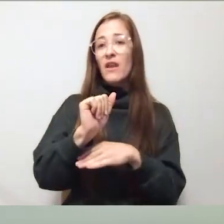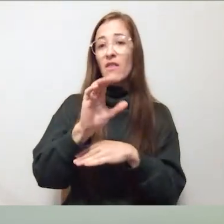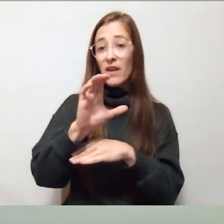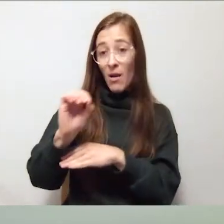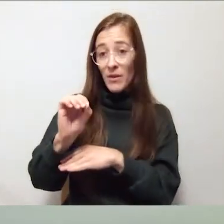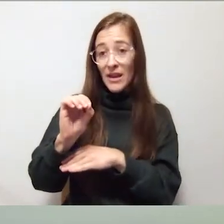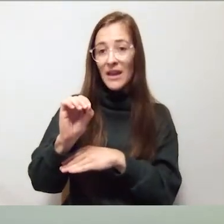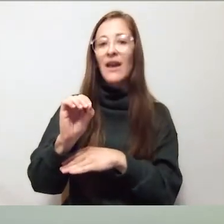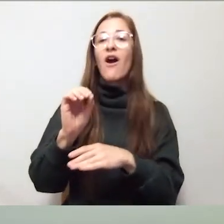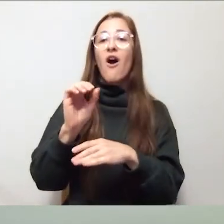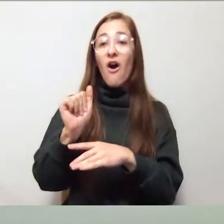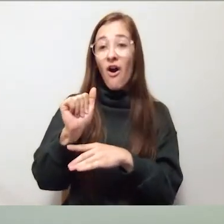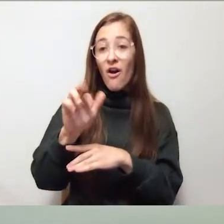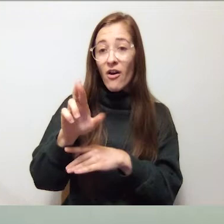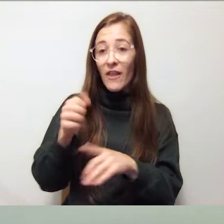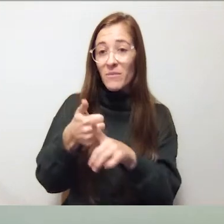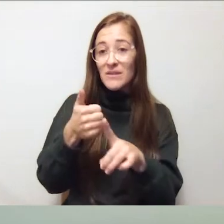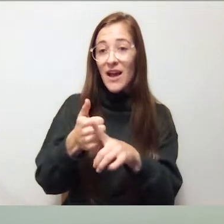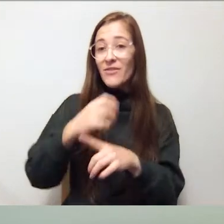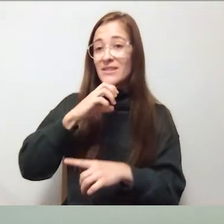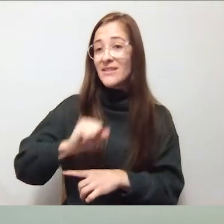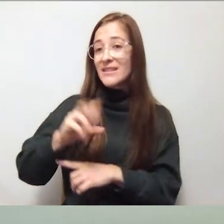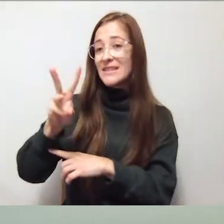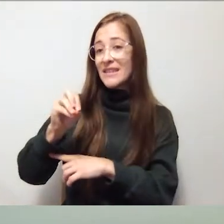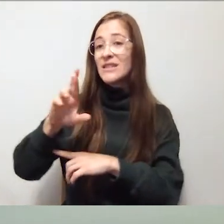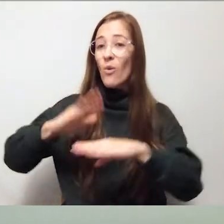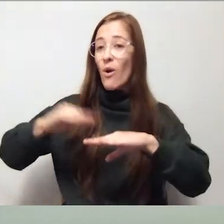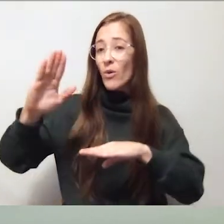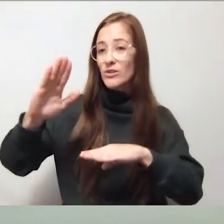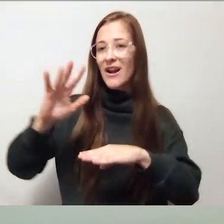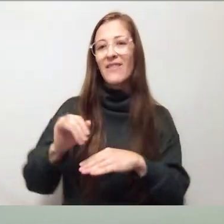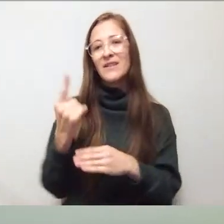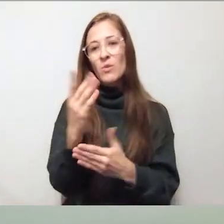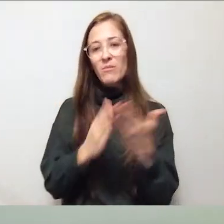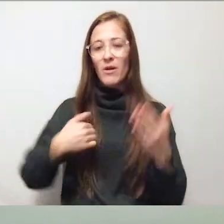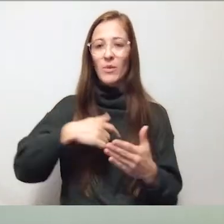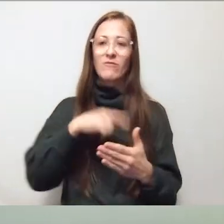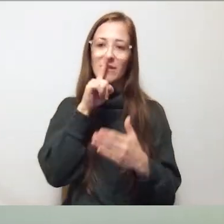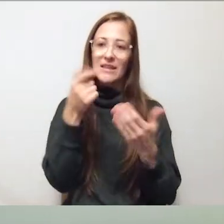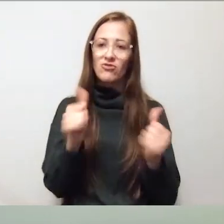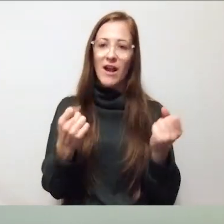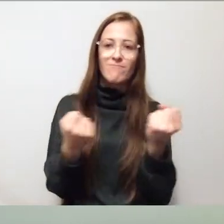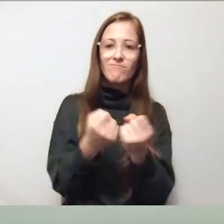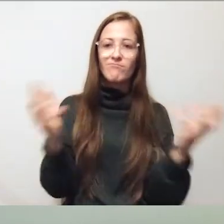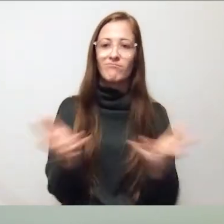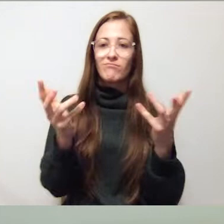So it's an economic opportunity for them. And that's just one piece of really what we've tried to push. We also subsidize public transportation